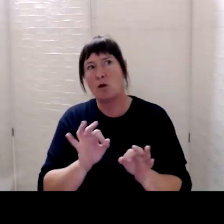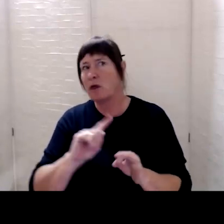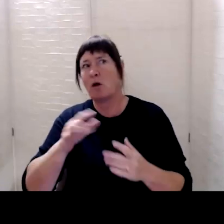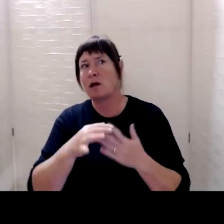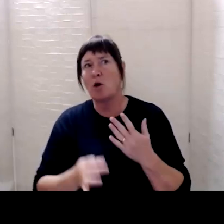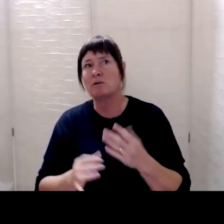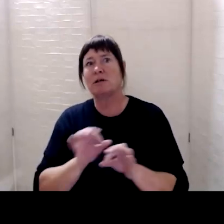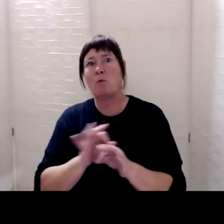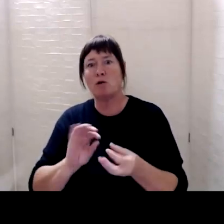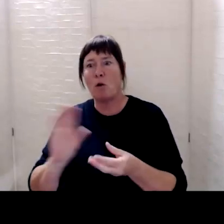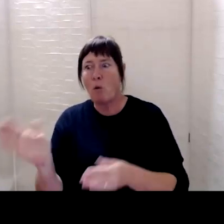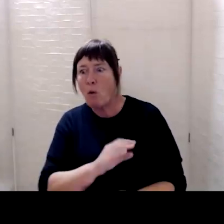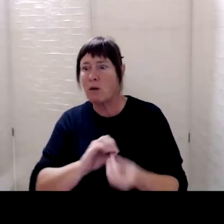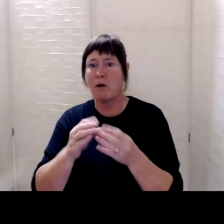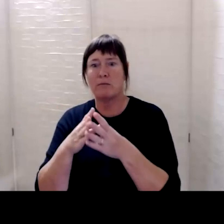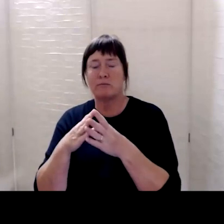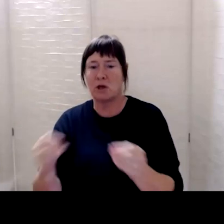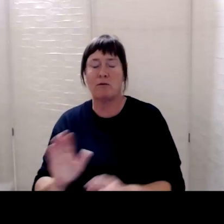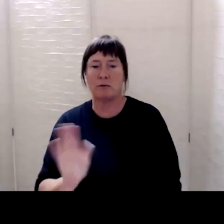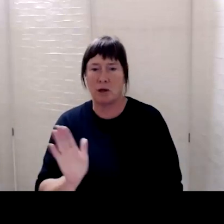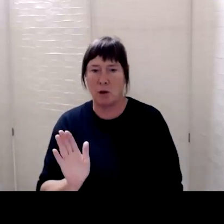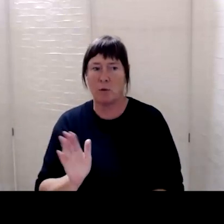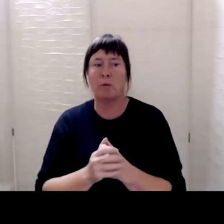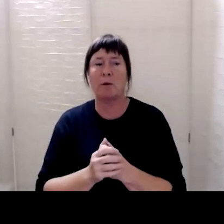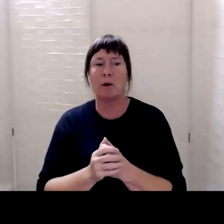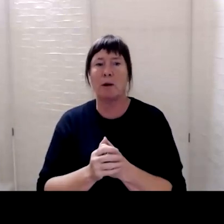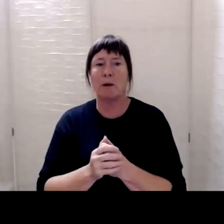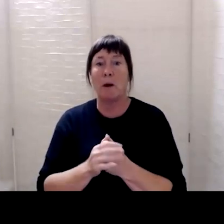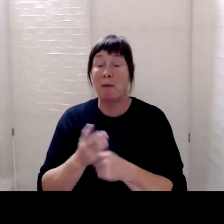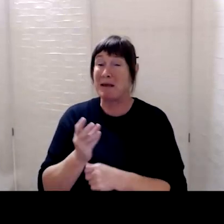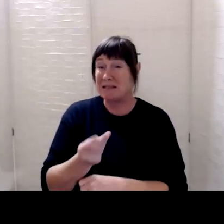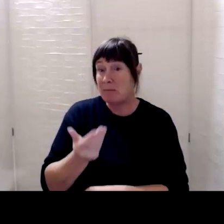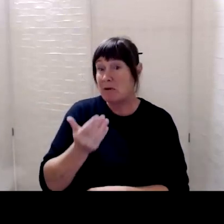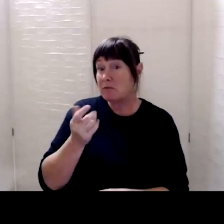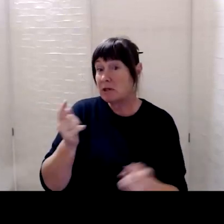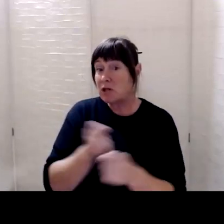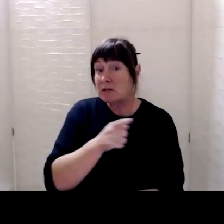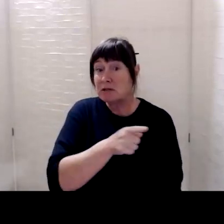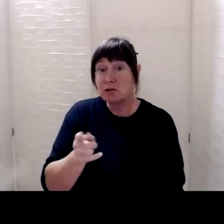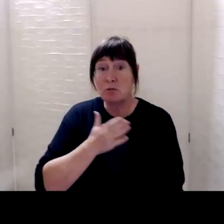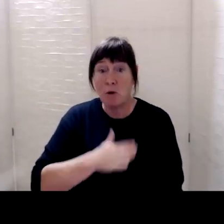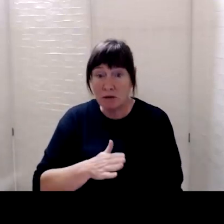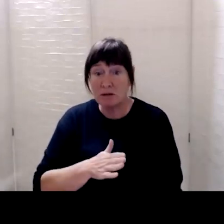So some of the changes you might be looking to see, are most achievable through system transformation.